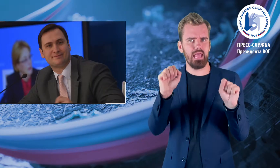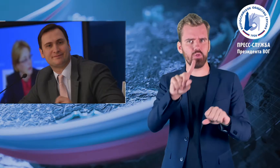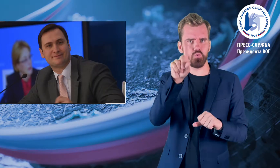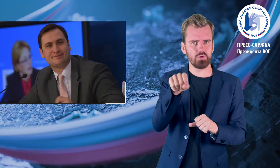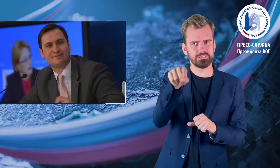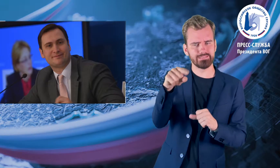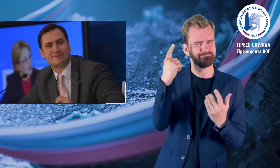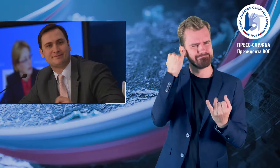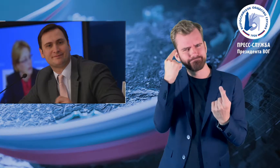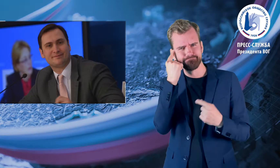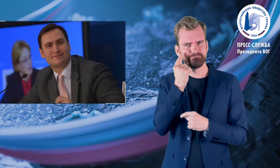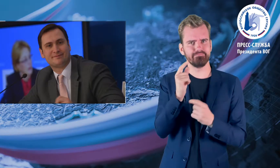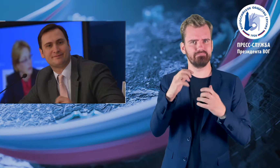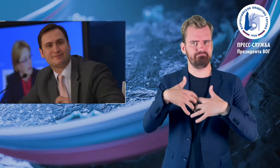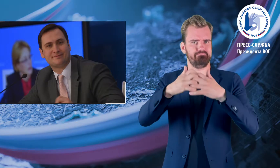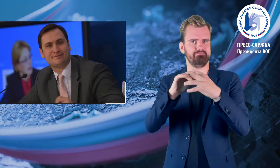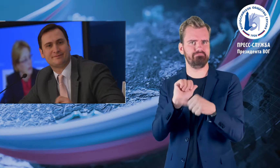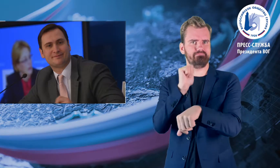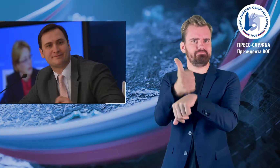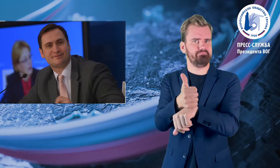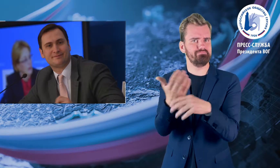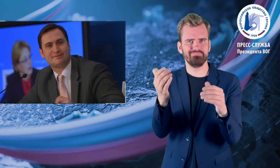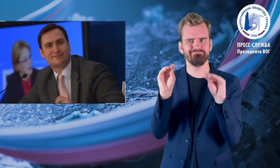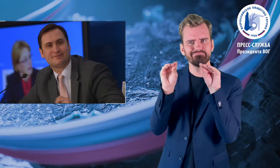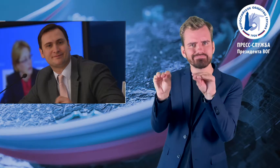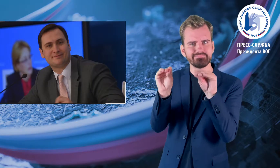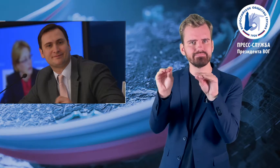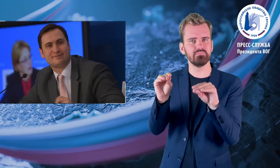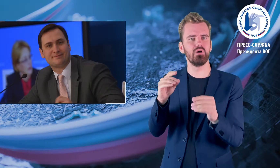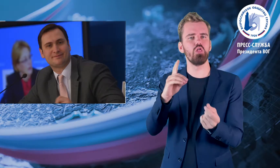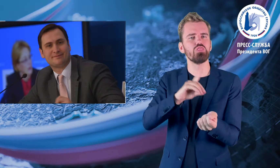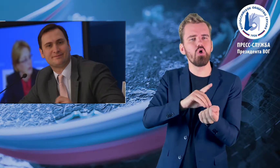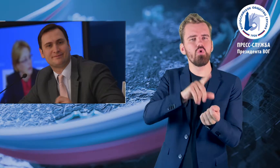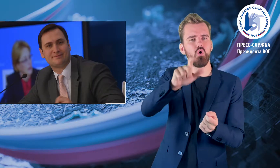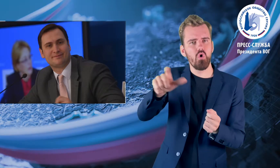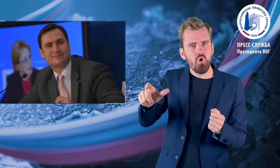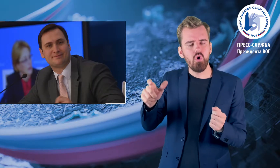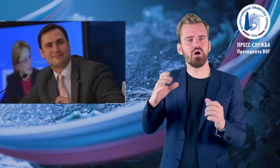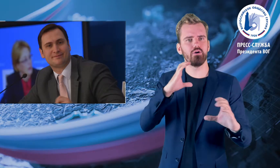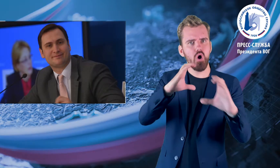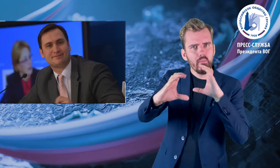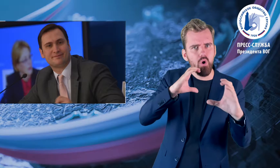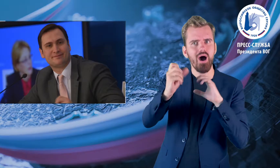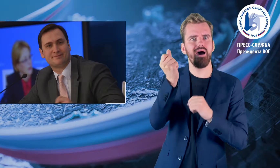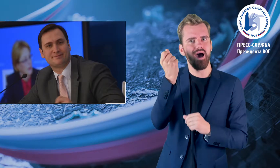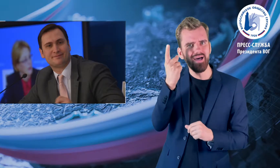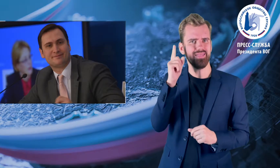in communication skills with people with disabilities